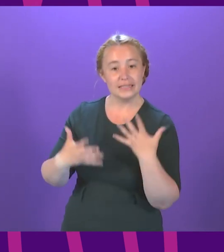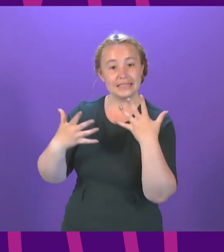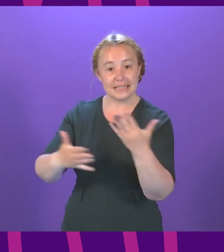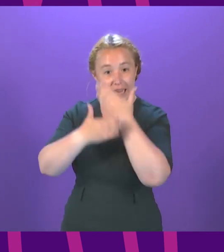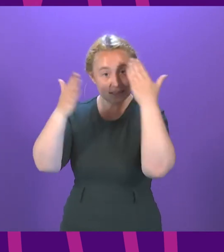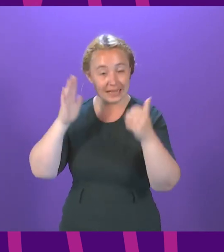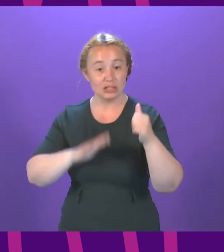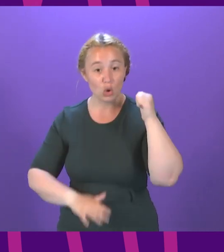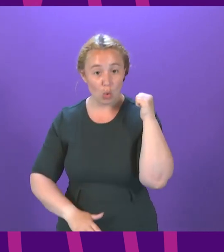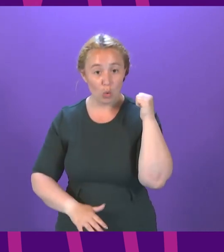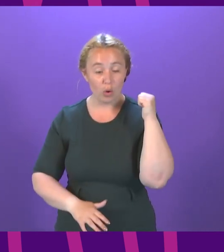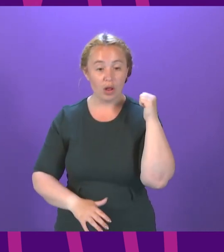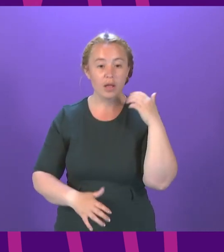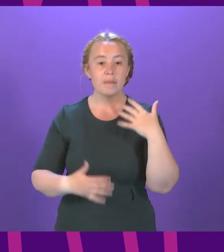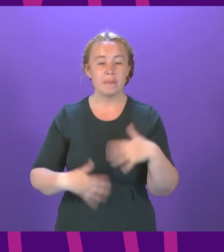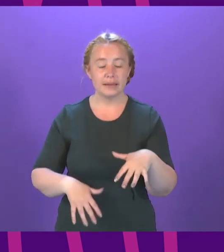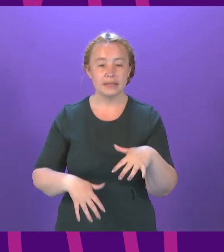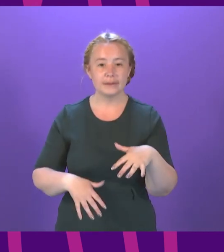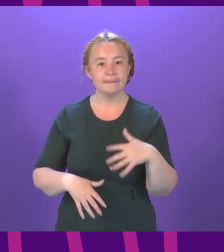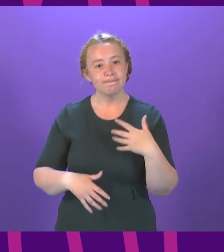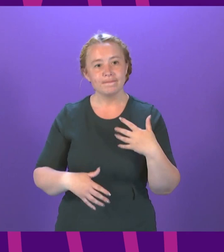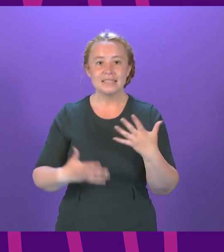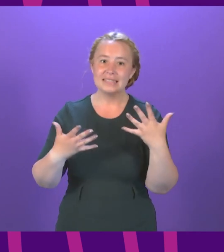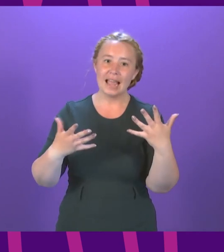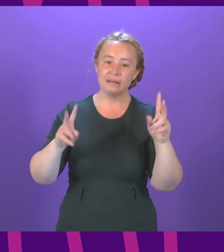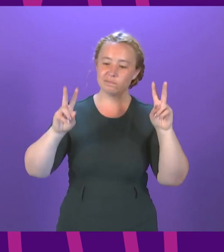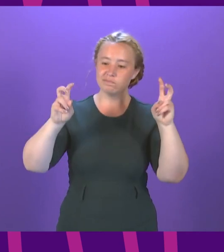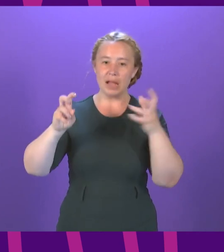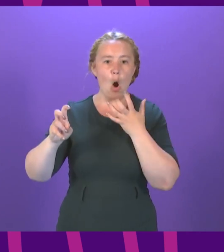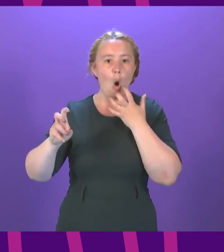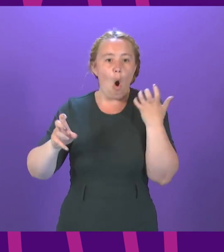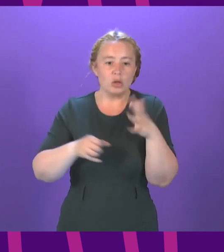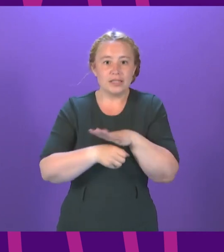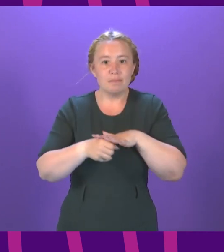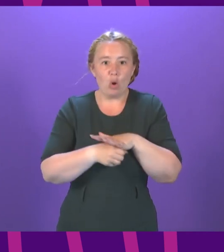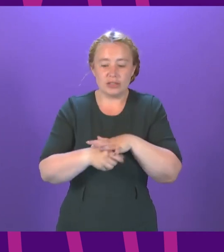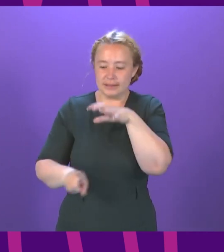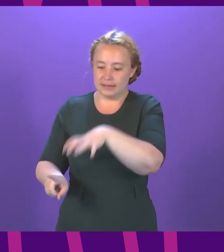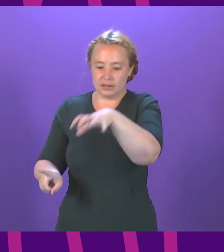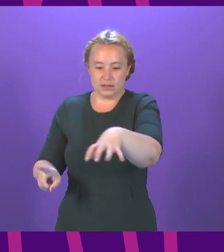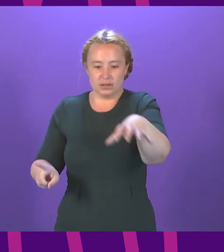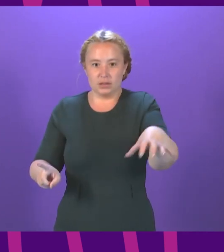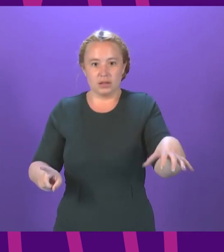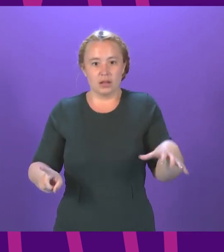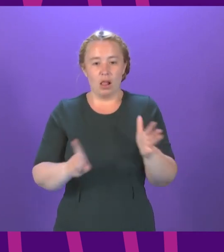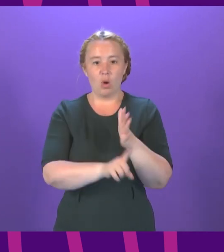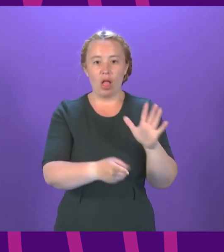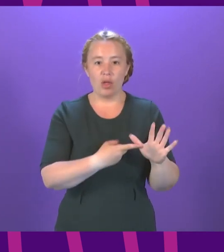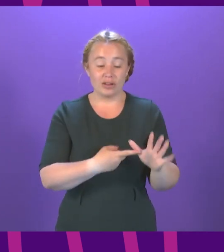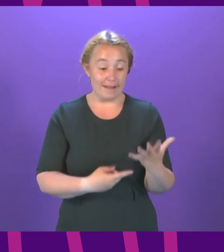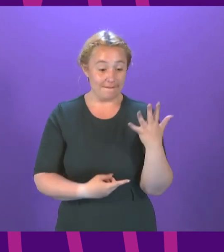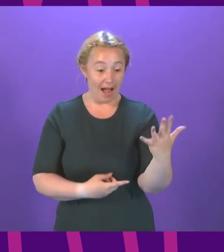of the 10 hotspot local authorities in the UK—to use the shorthand language—five were in Scotland;